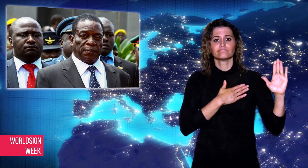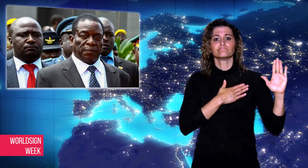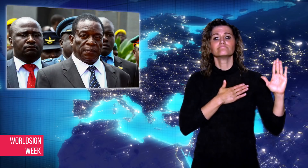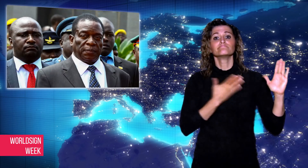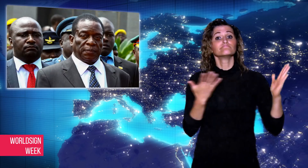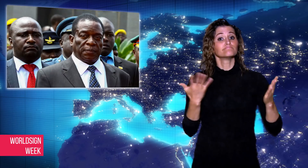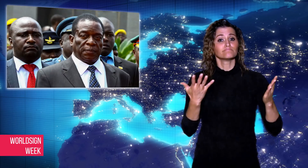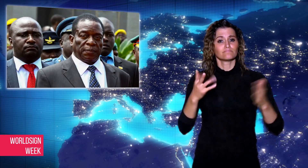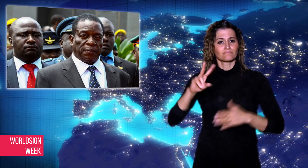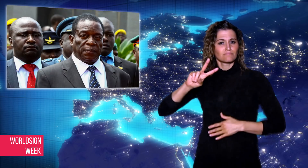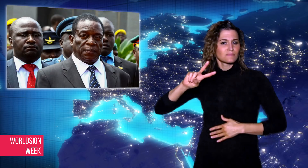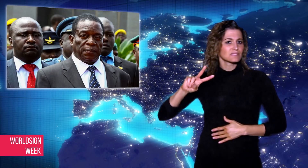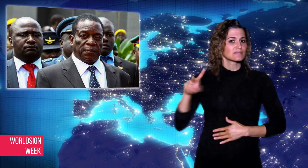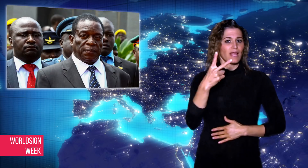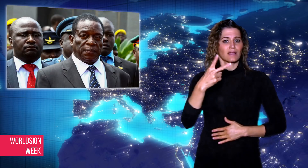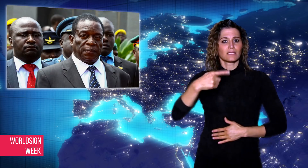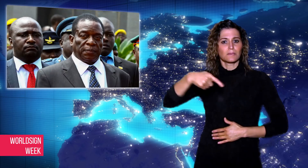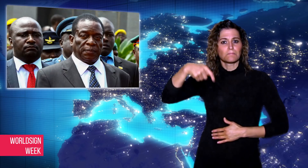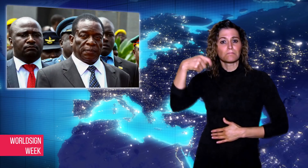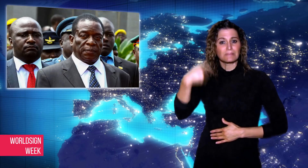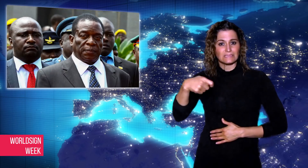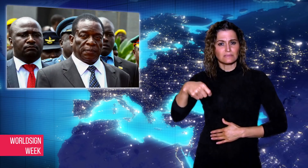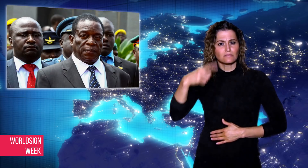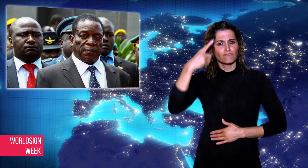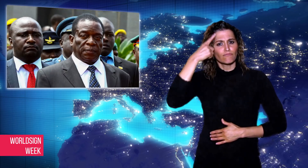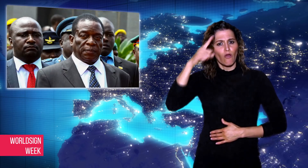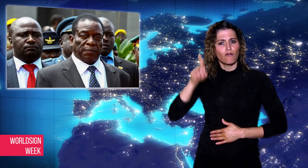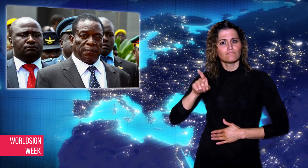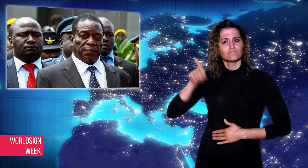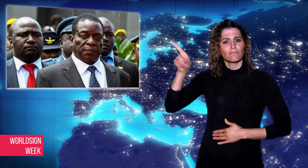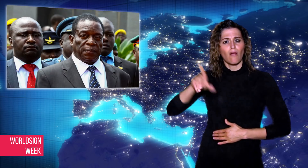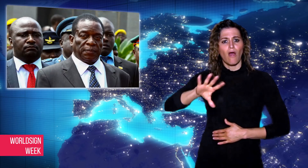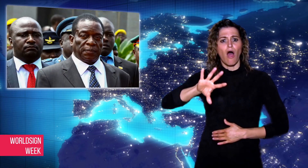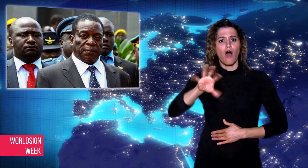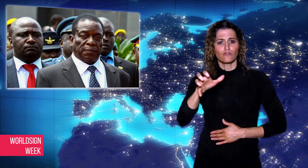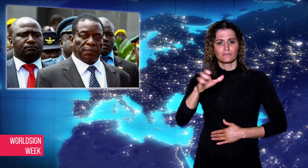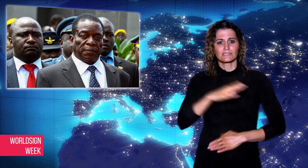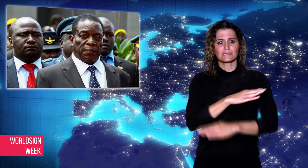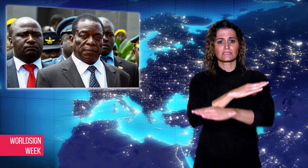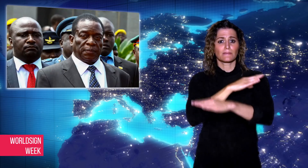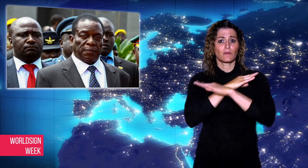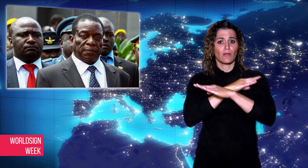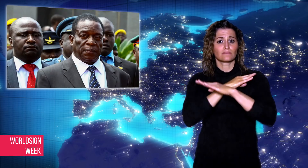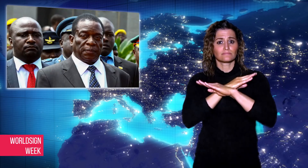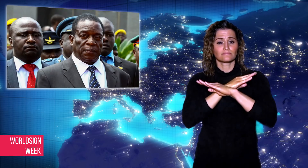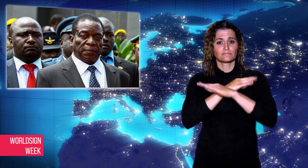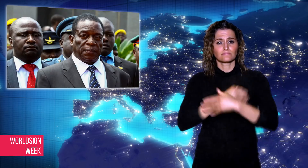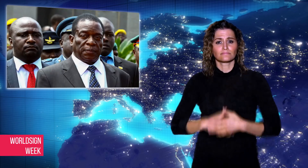followed resignation of former